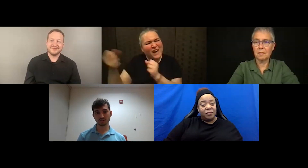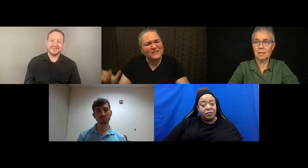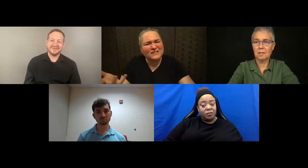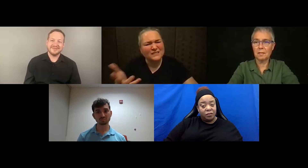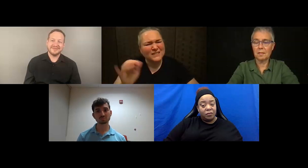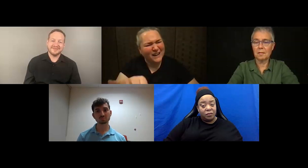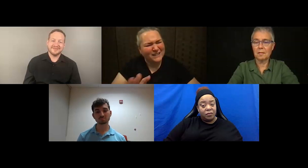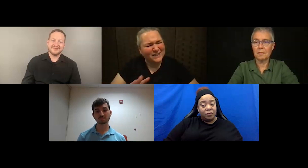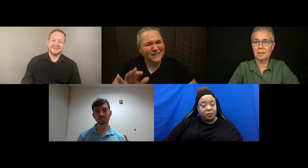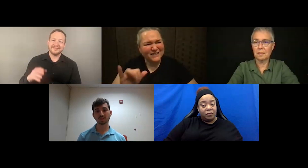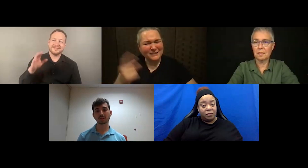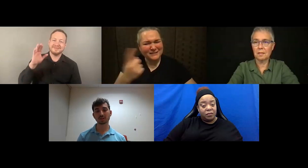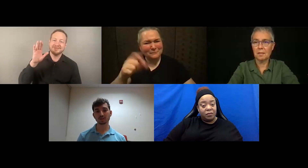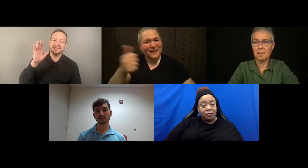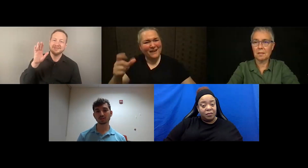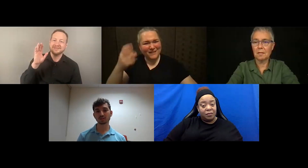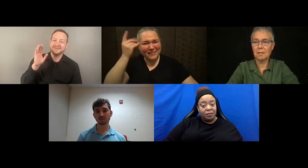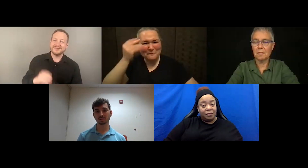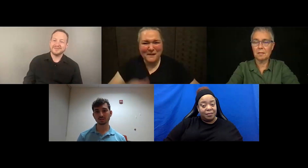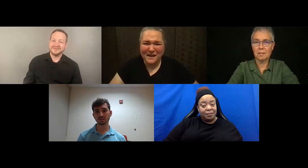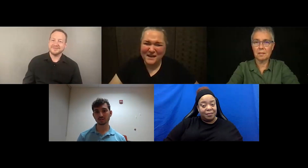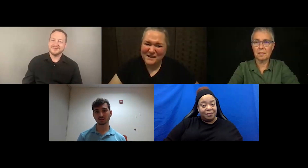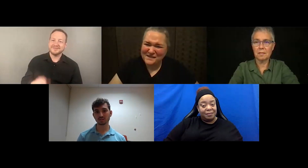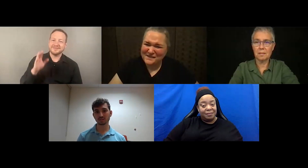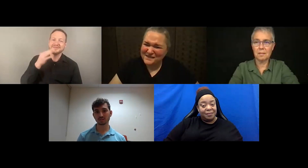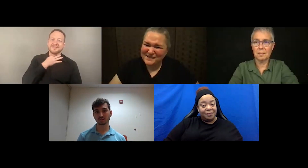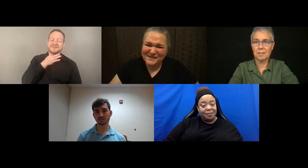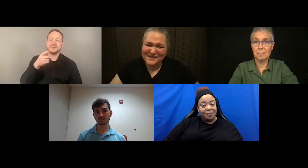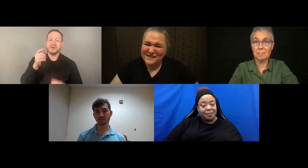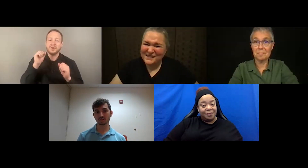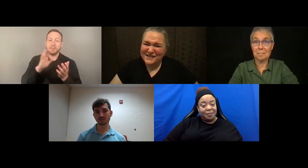Those changes can happen really fast. What does that look like? We really